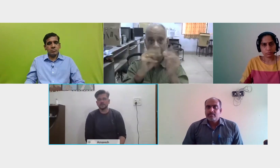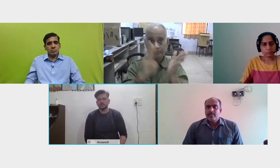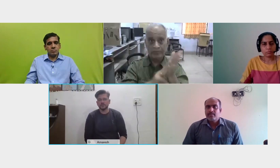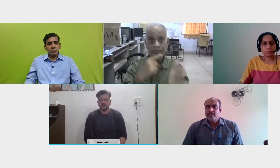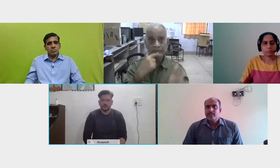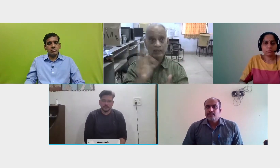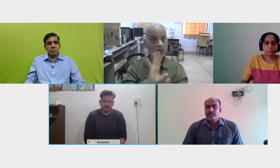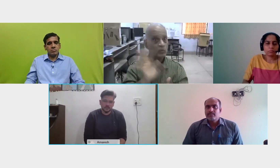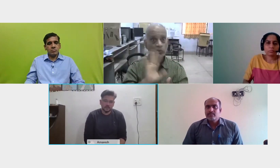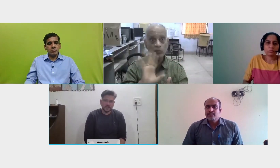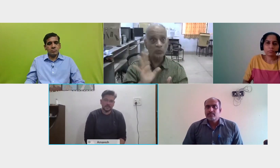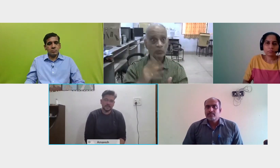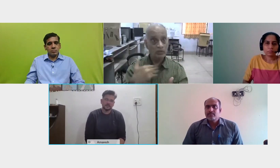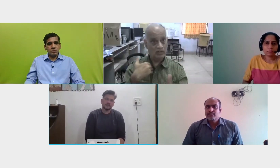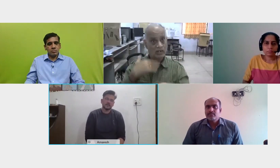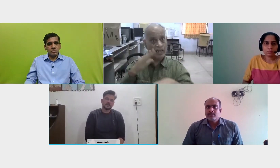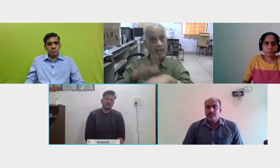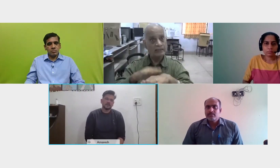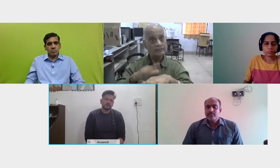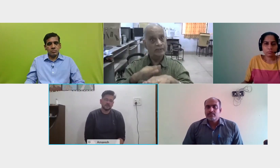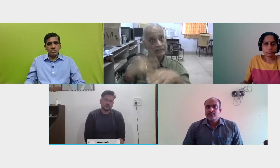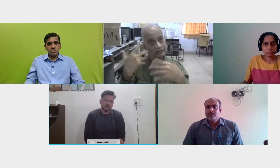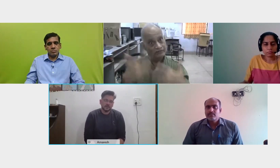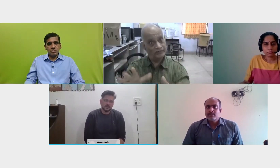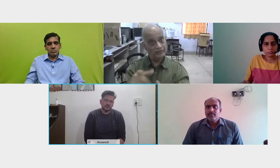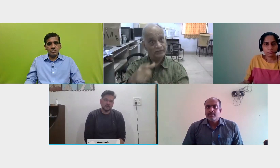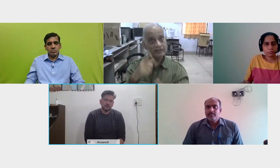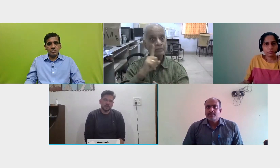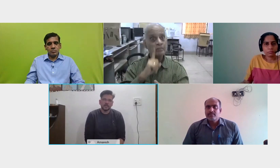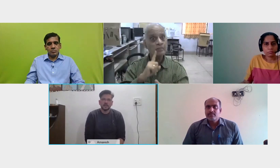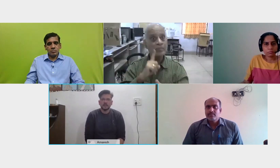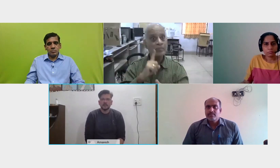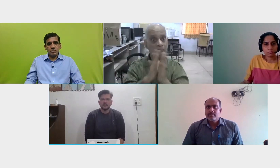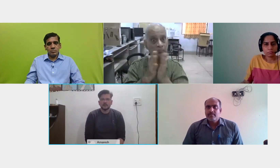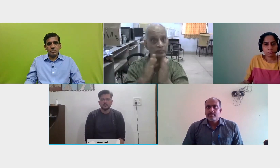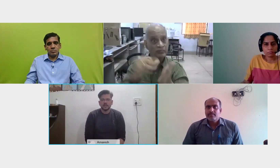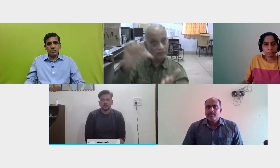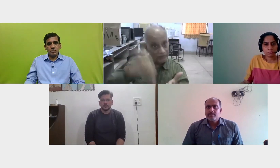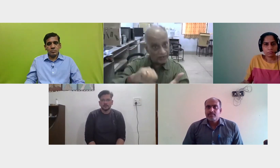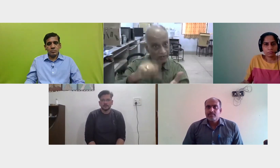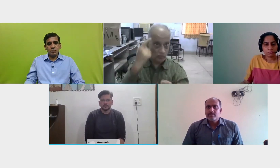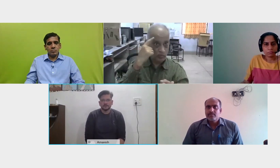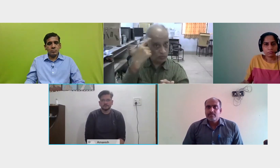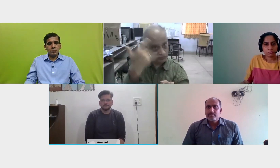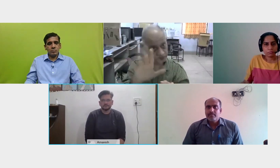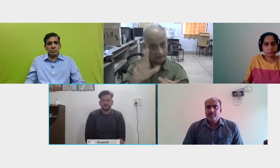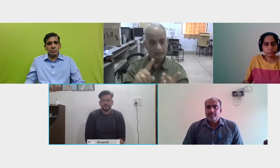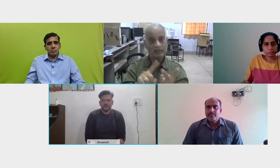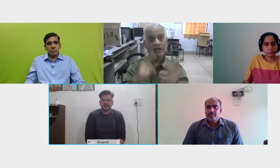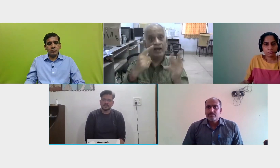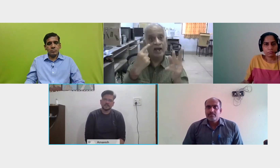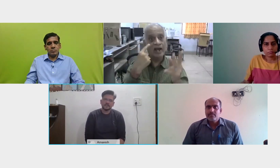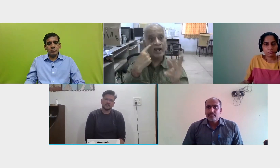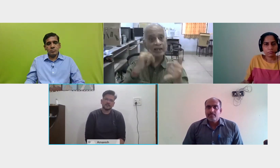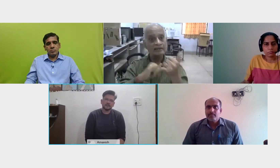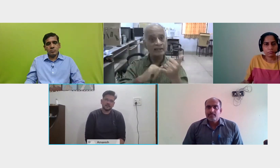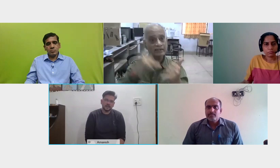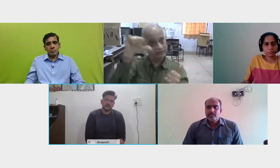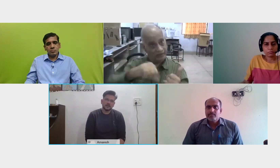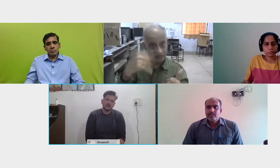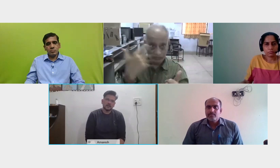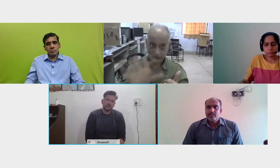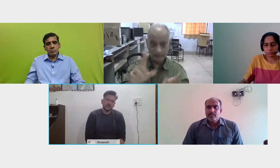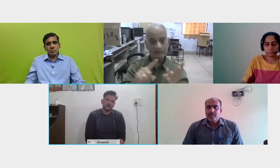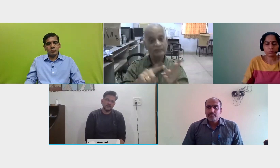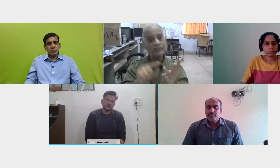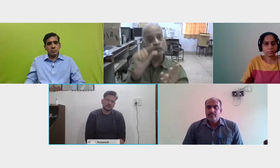much of funds around 80 lakhs so let us not do it but they said they are aware that you